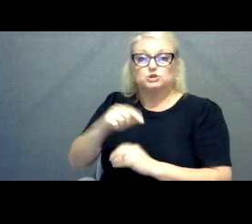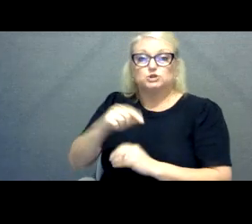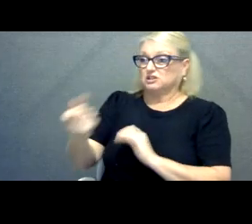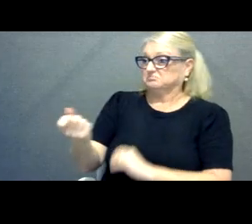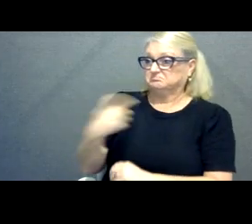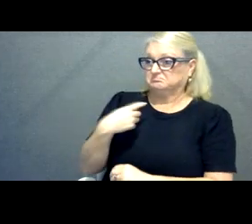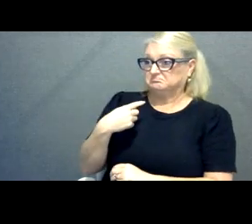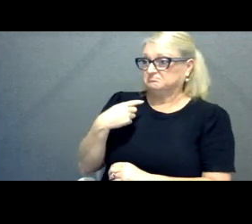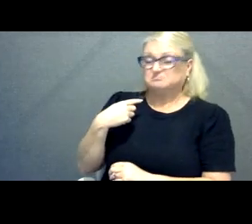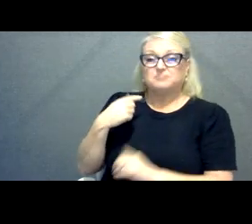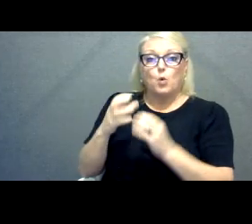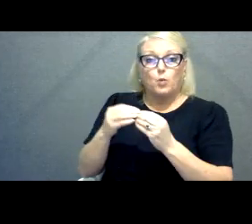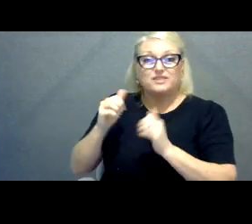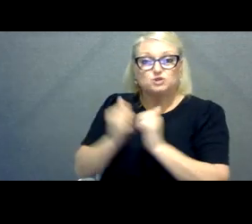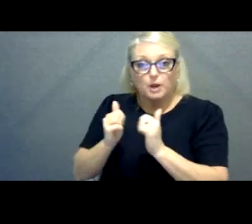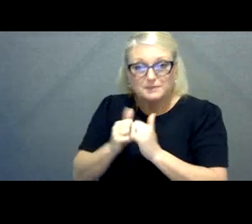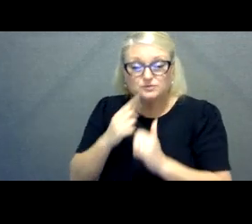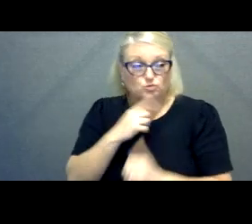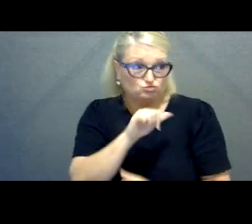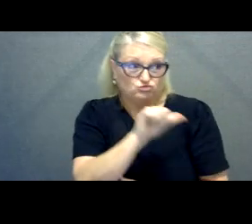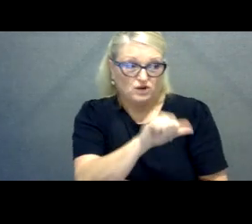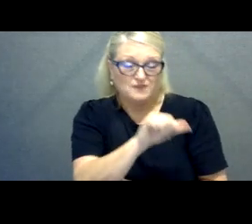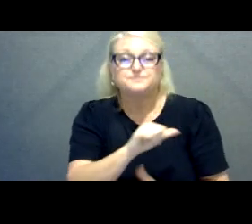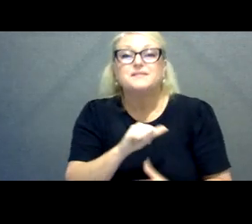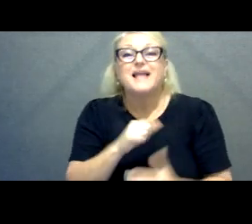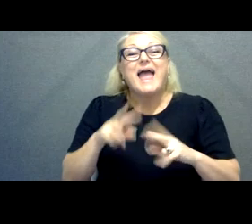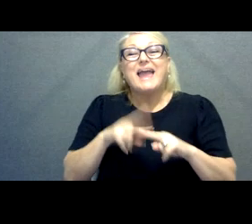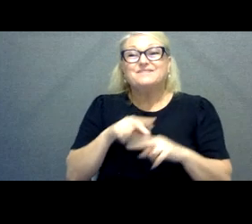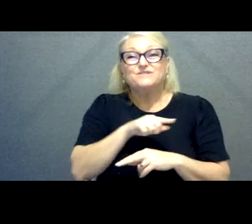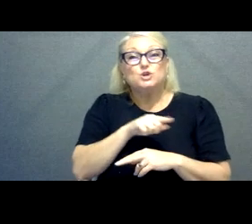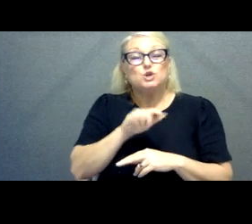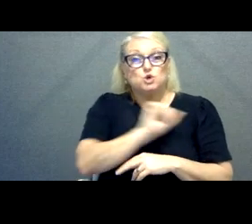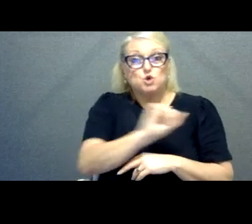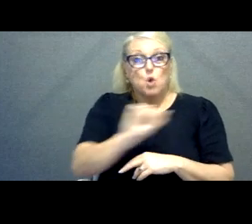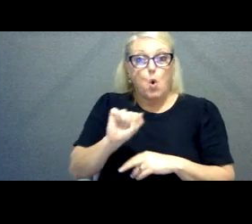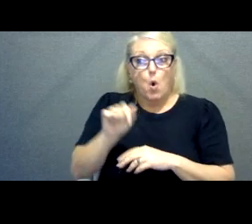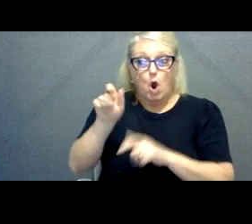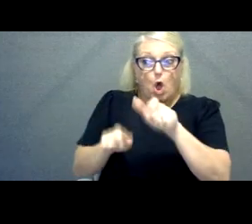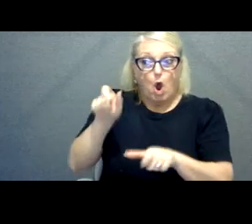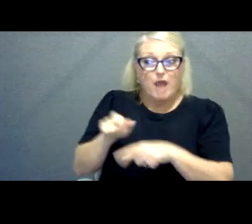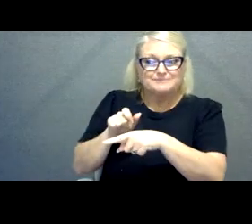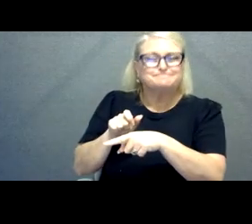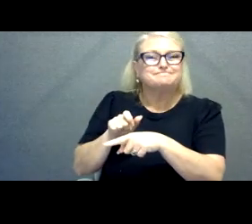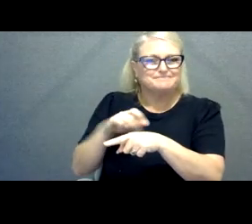um if you do have a client who you think does need some assistance and can't come into the office we